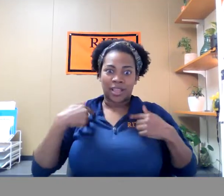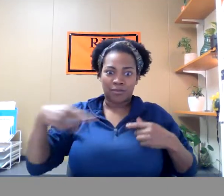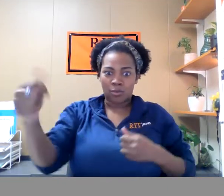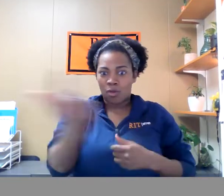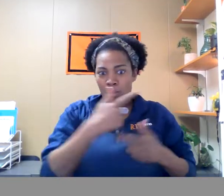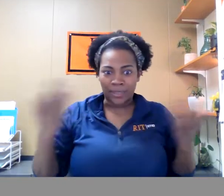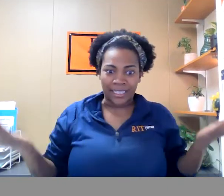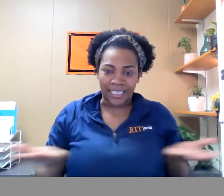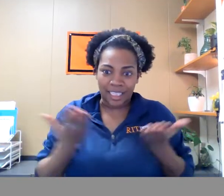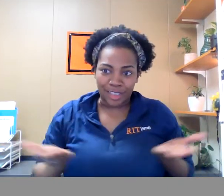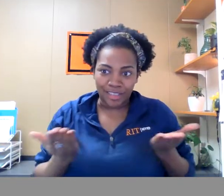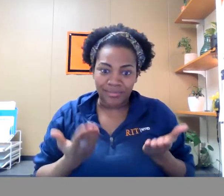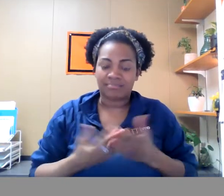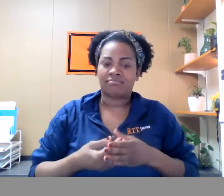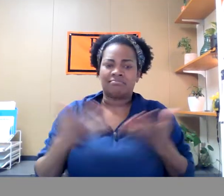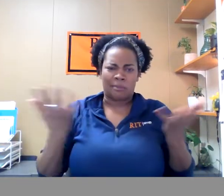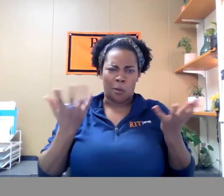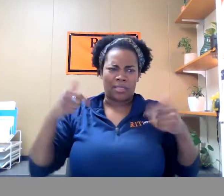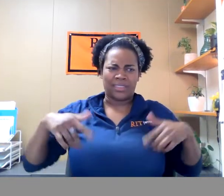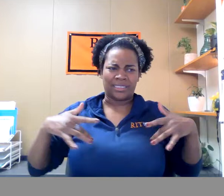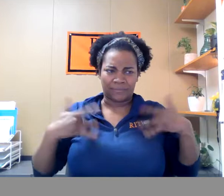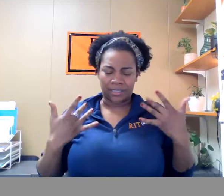I am excited to have everybody here with me today,